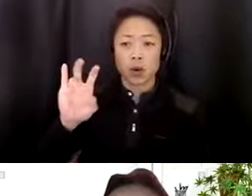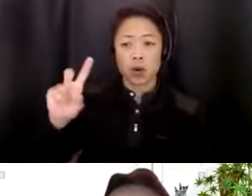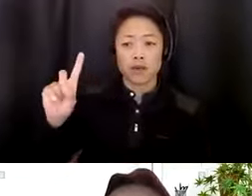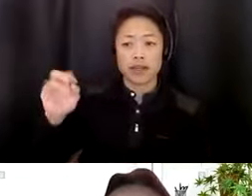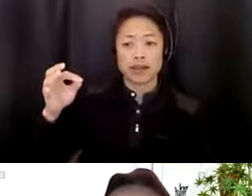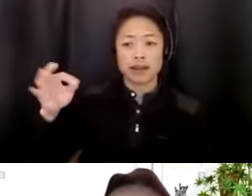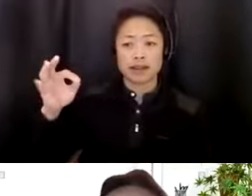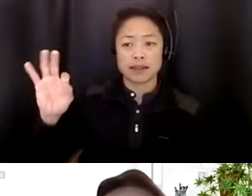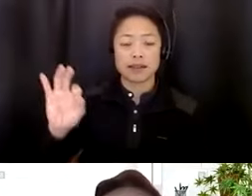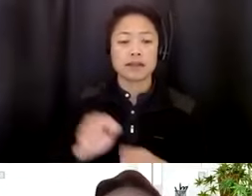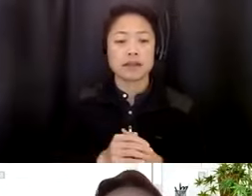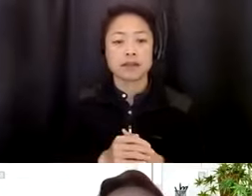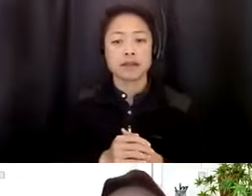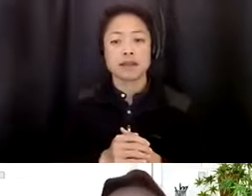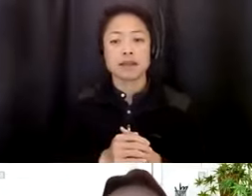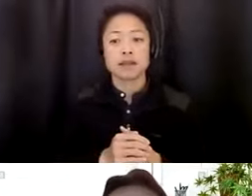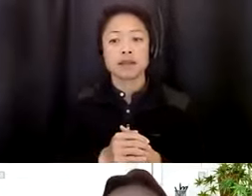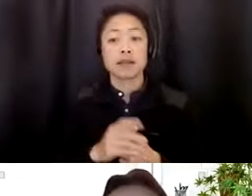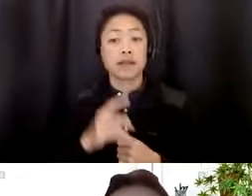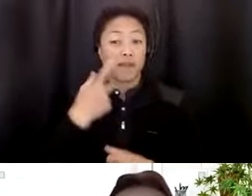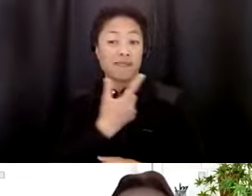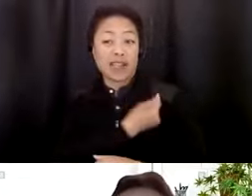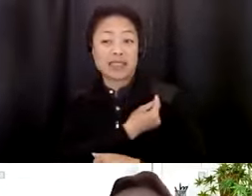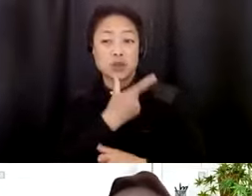"Who is Getting It First," if you want.